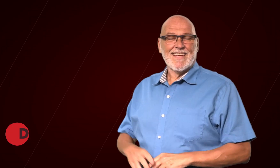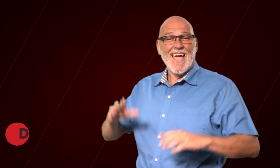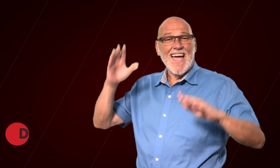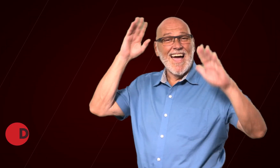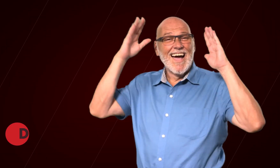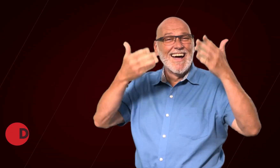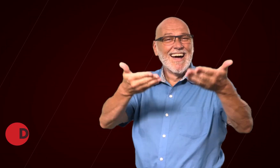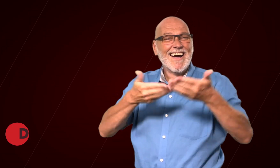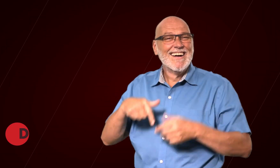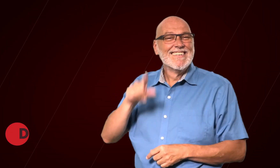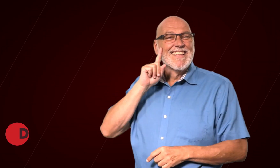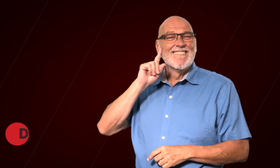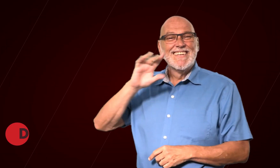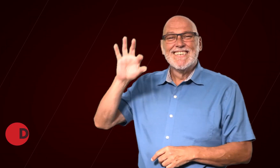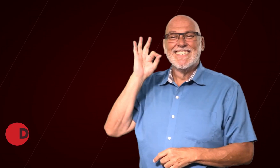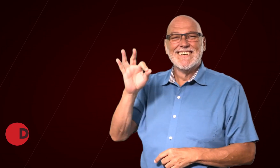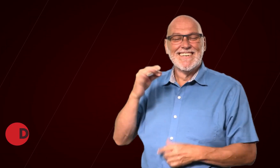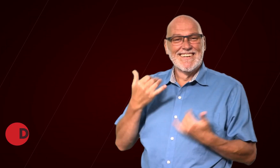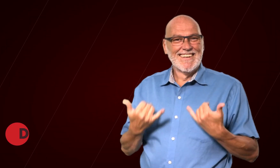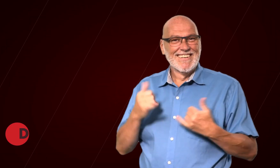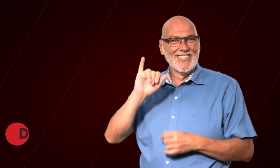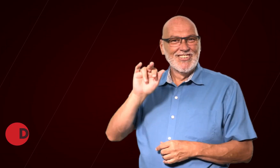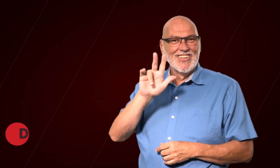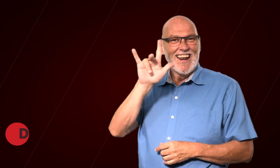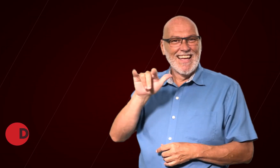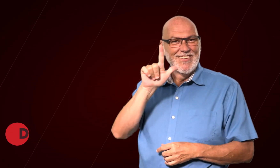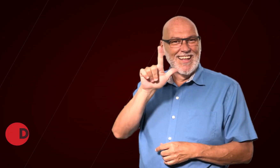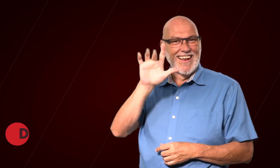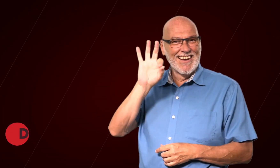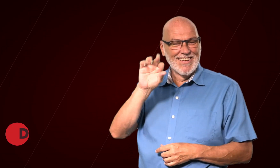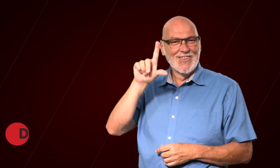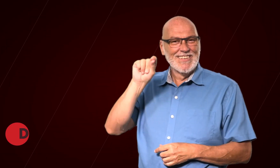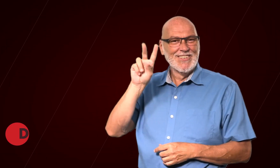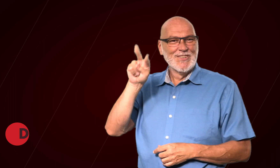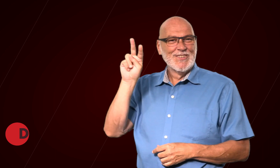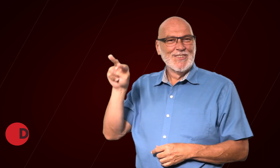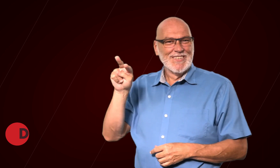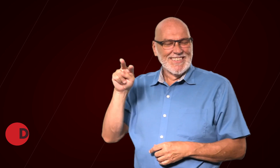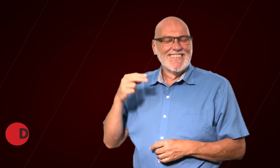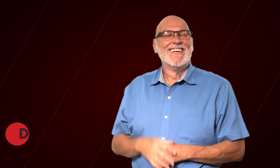[Anselmo]: Hello! This is DeafDots, 29 July 2022.